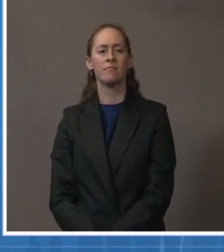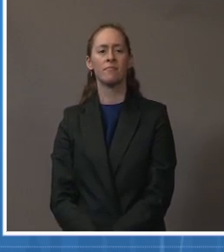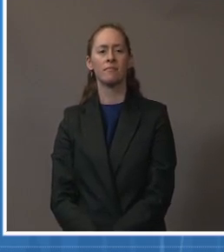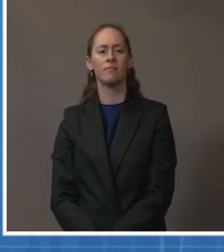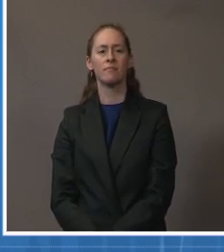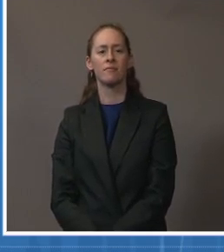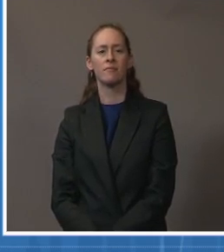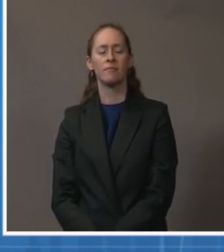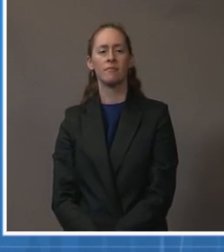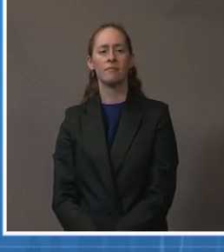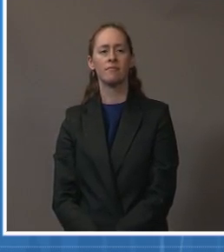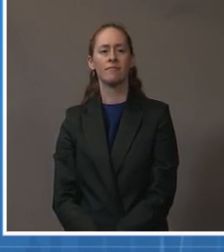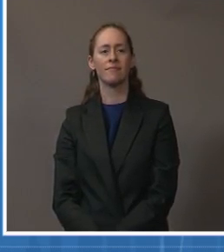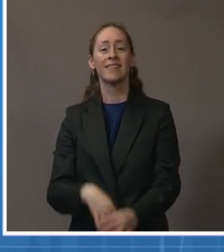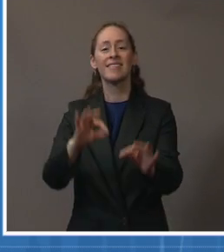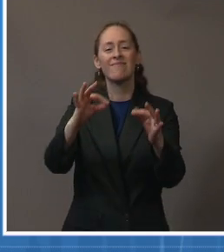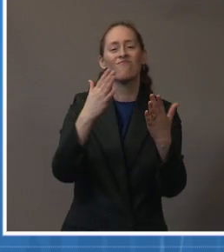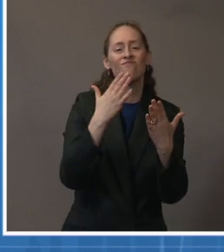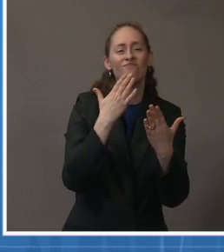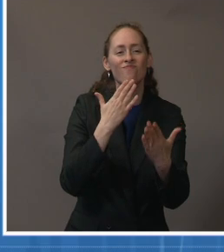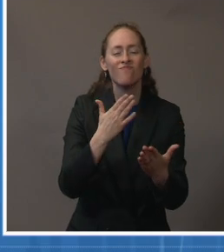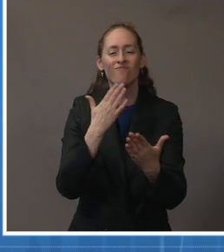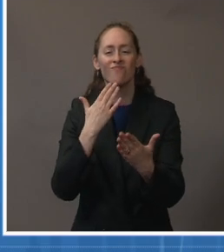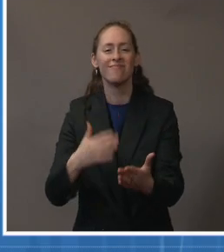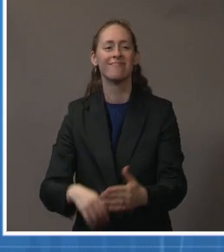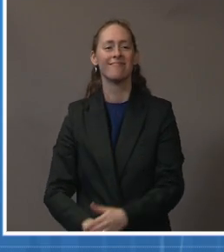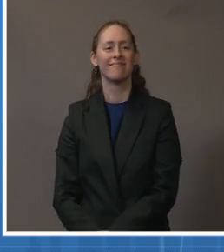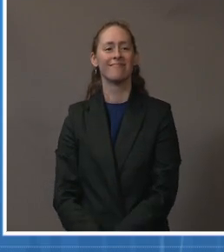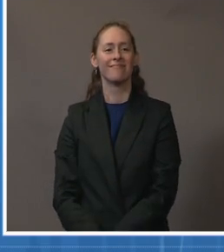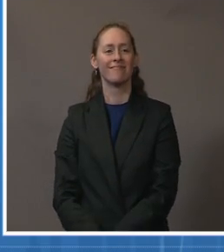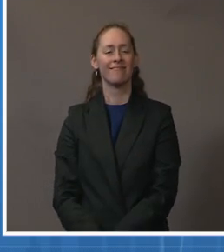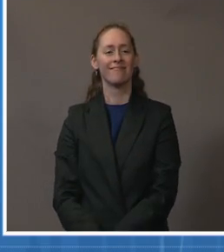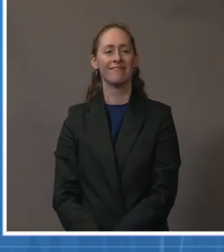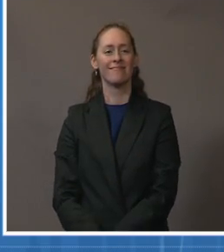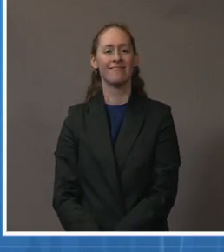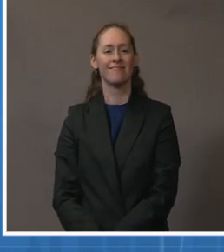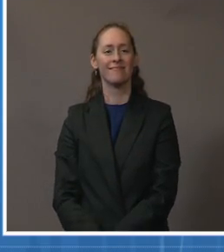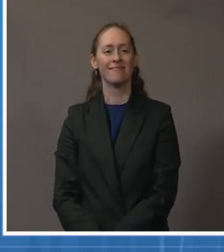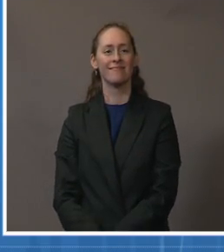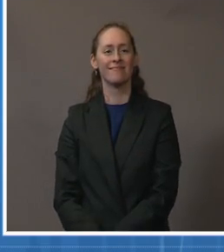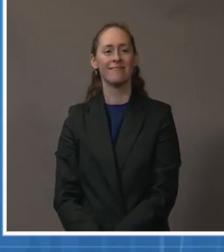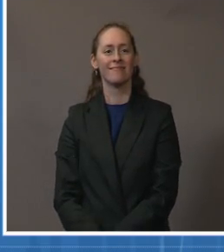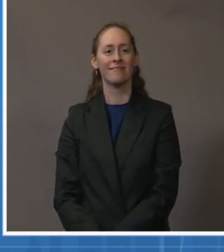The Press: Thanks so much, Jeff. as part of this partnership with COVAX, my question is: